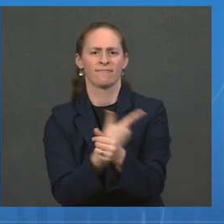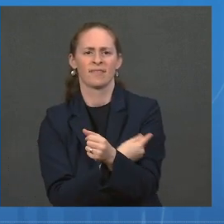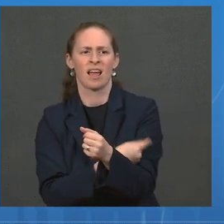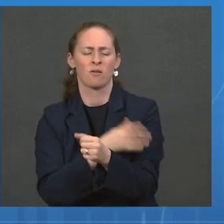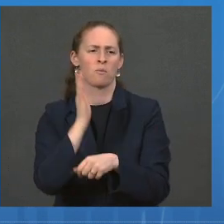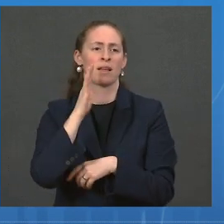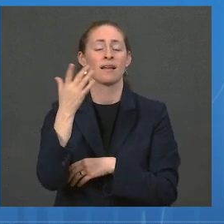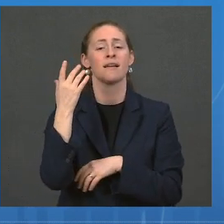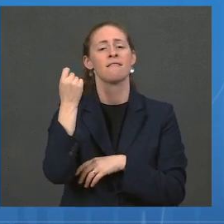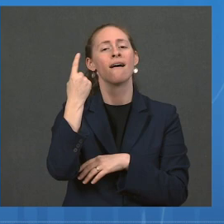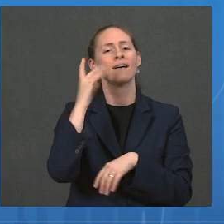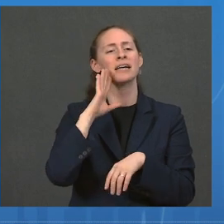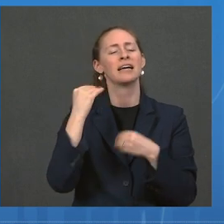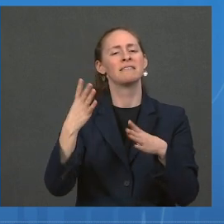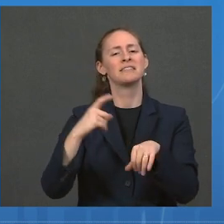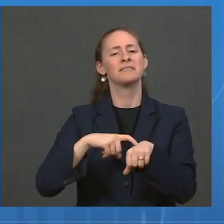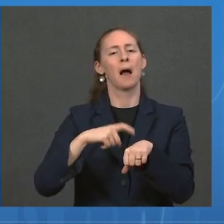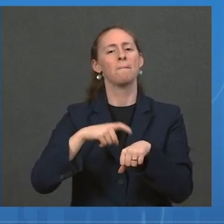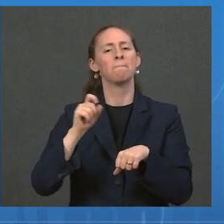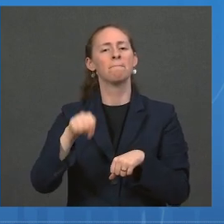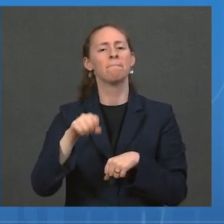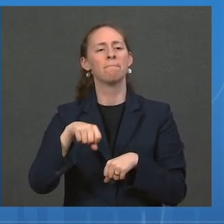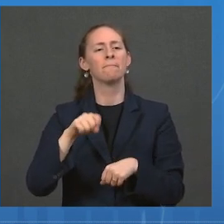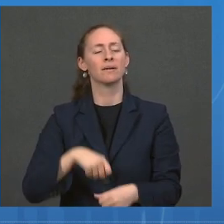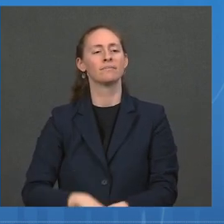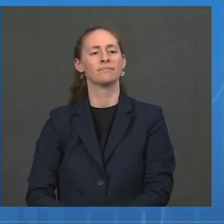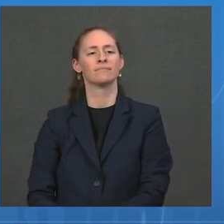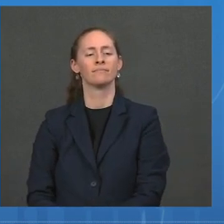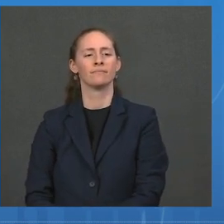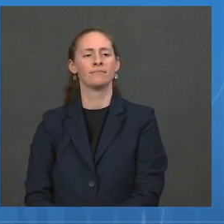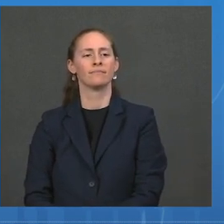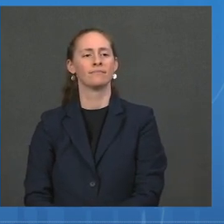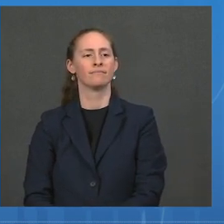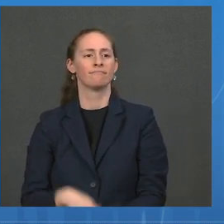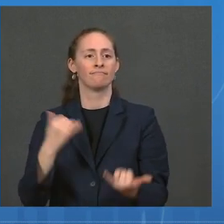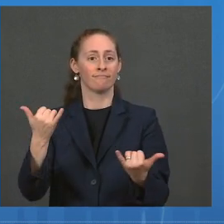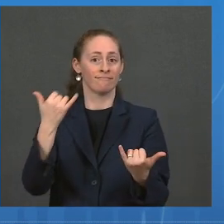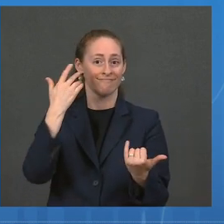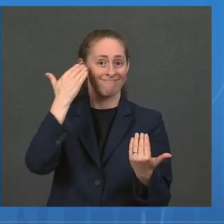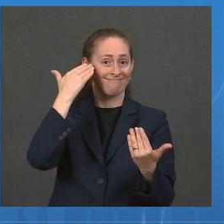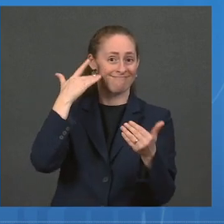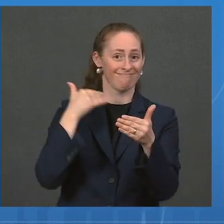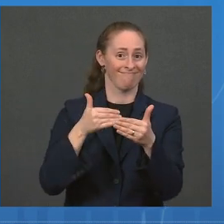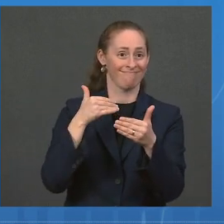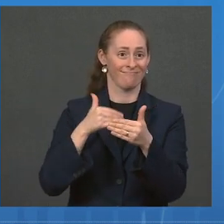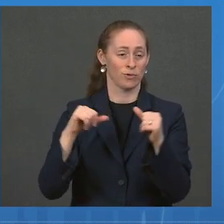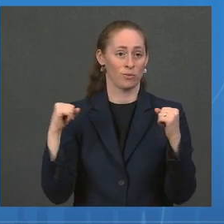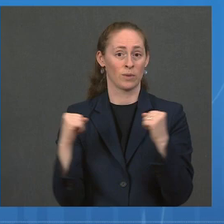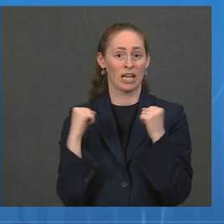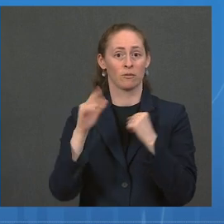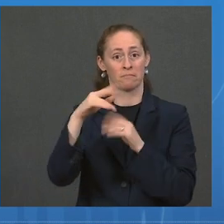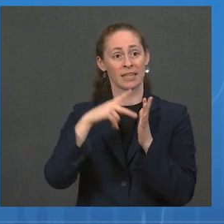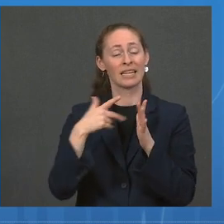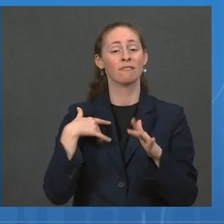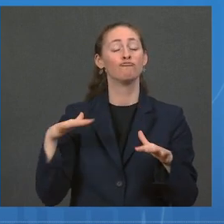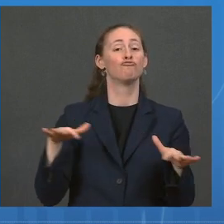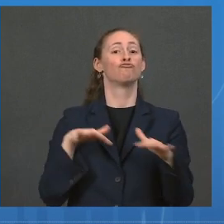And, as I just noted, as we head into these winter months, we know we cannot be complacent. We also know that, from previous data,